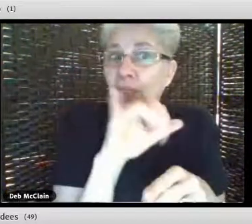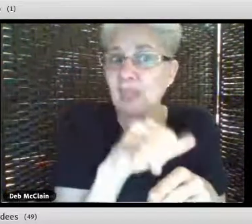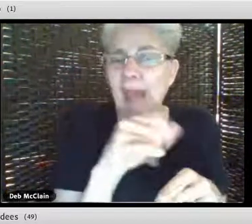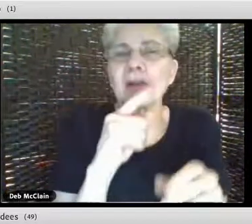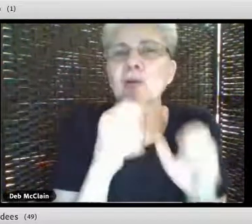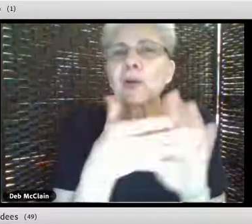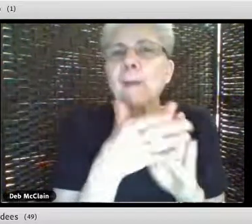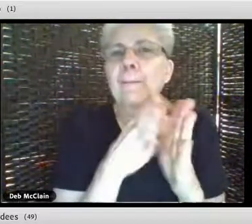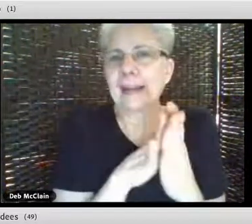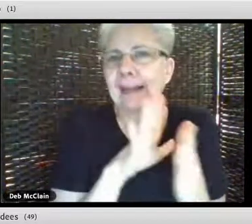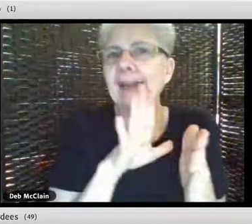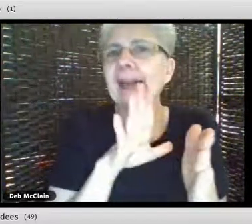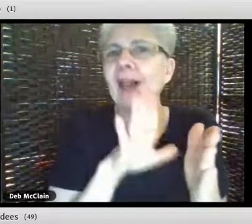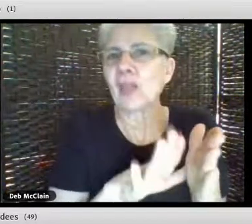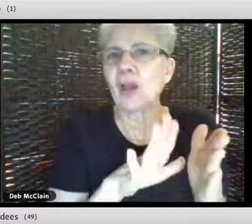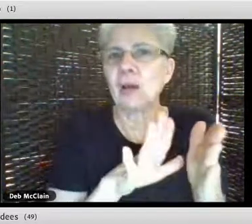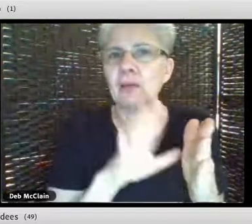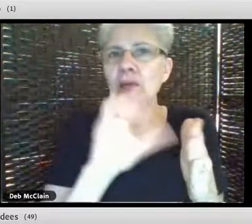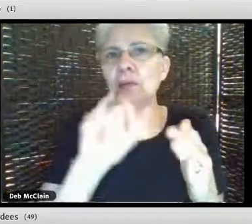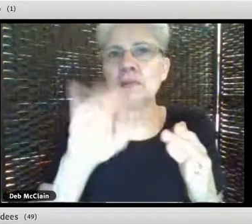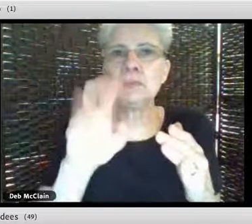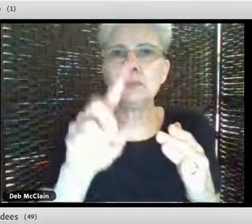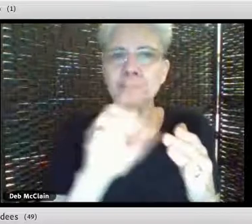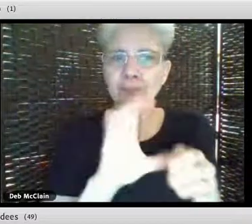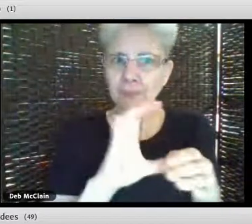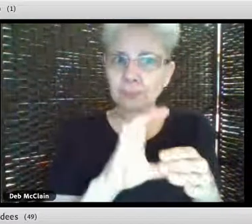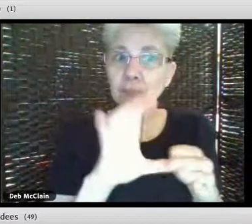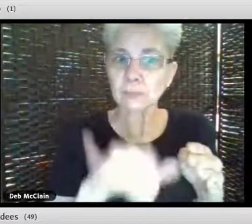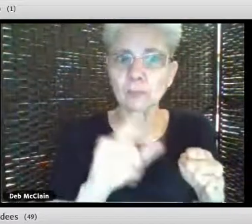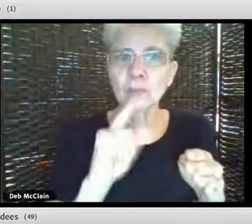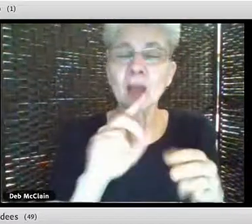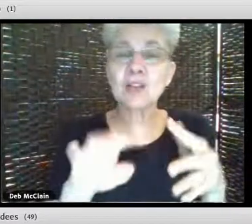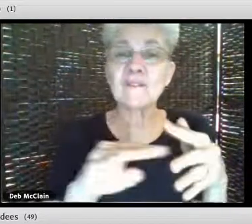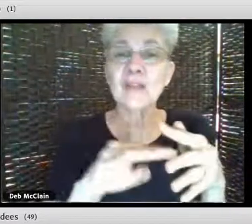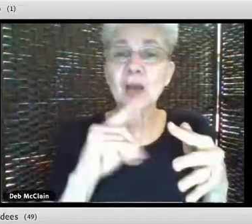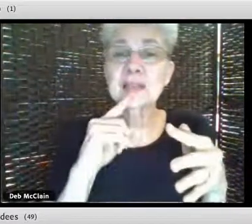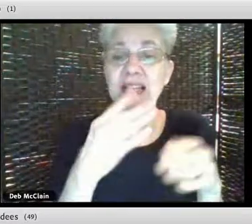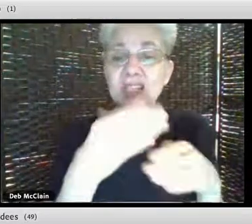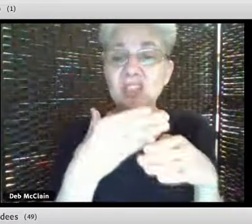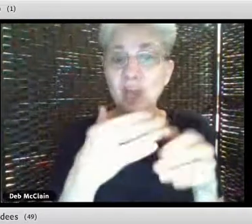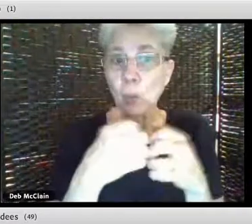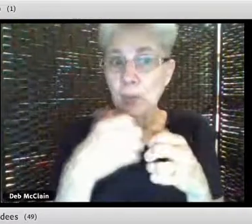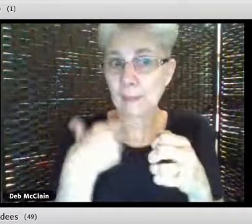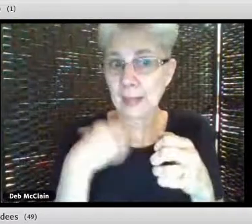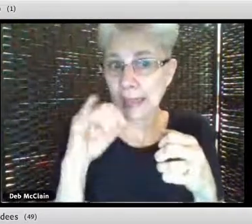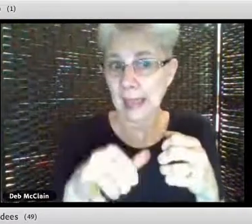This can be their, you know, kind of cloud computer. There's a file here that says shared with me,